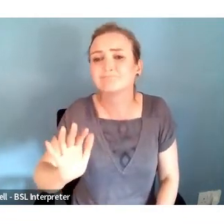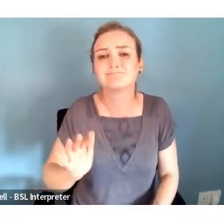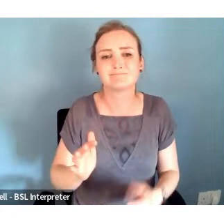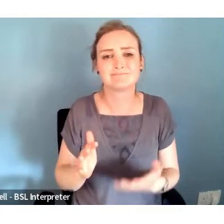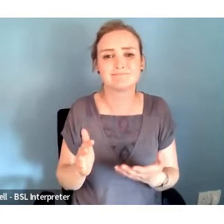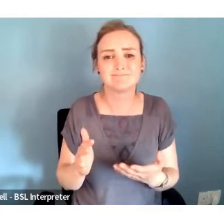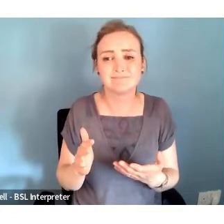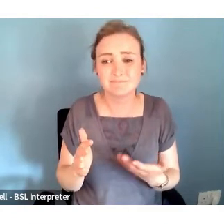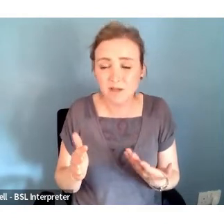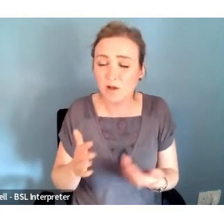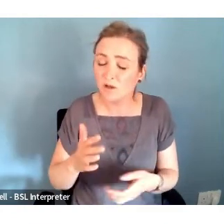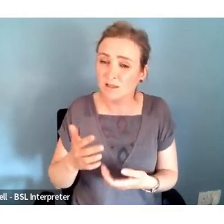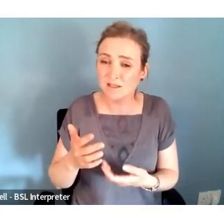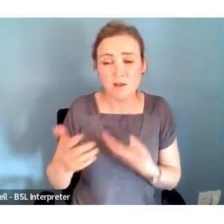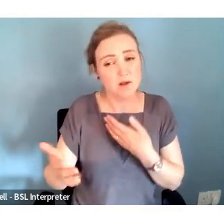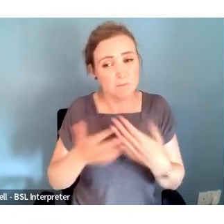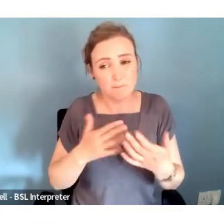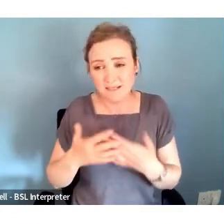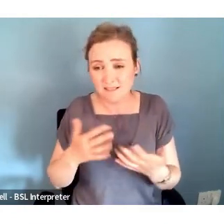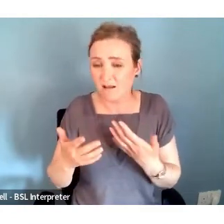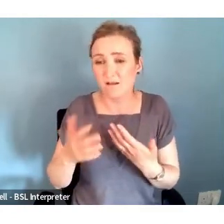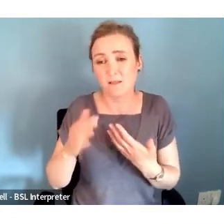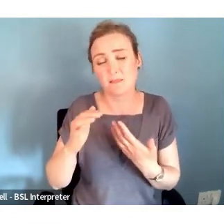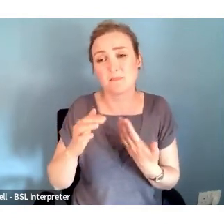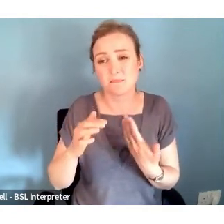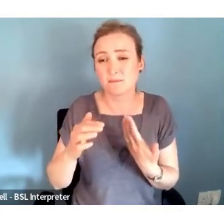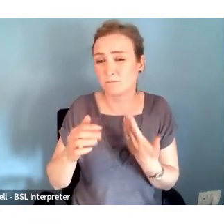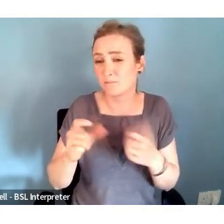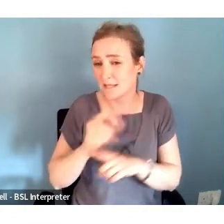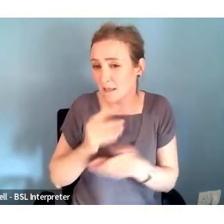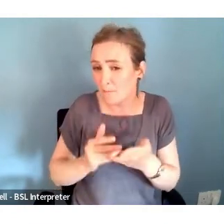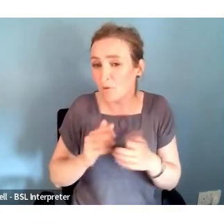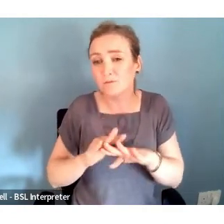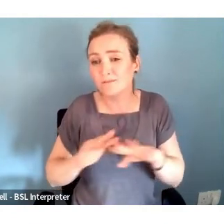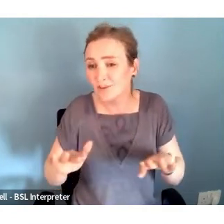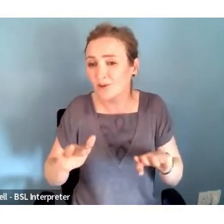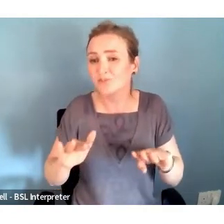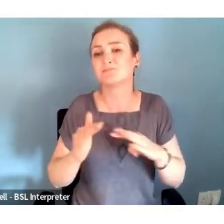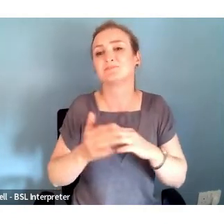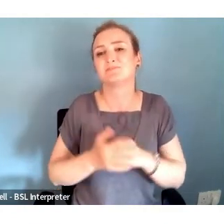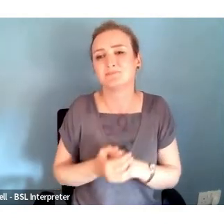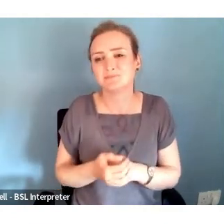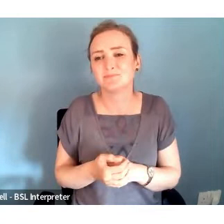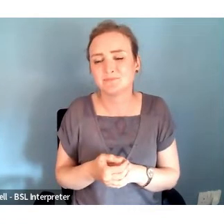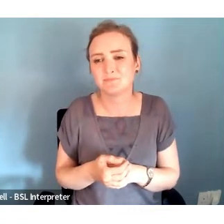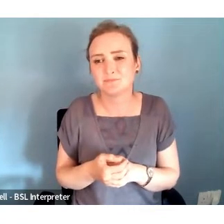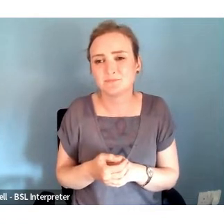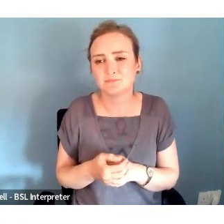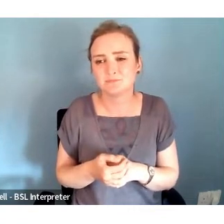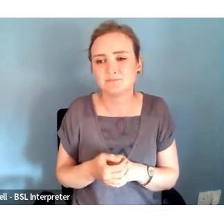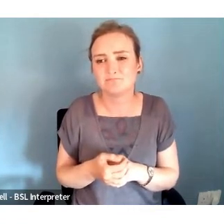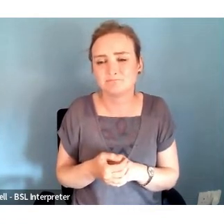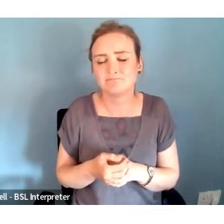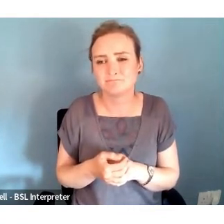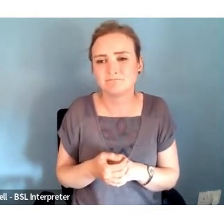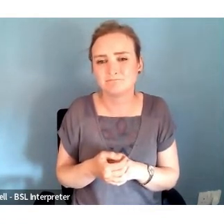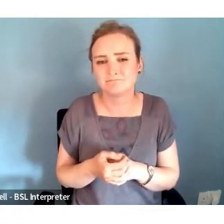to do with their ability to do the job. I think that's really good that -- something you might want to think about if you are on this call: